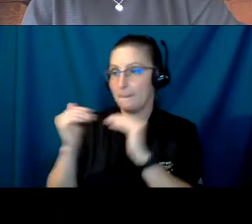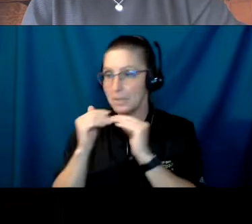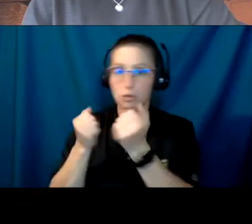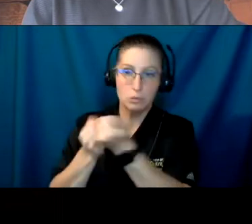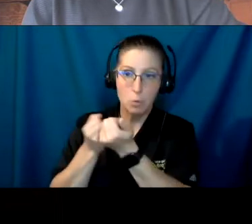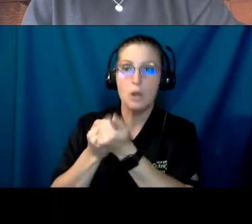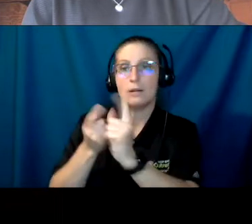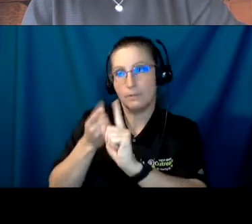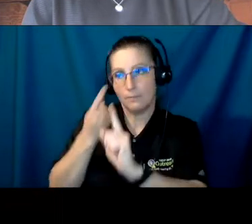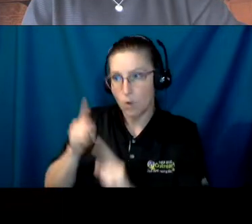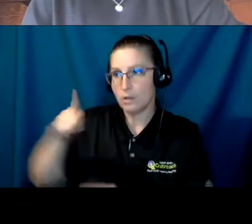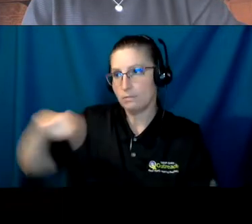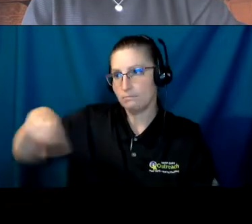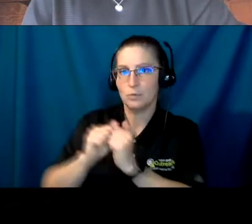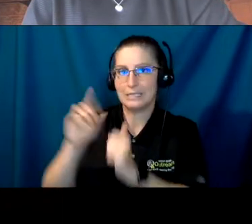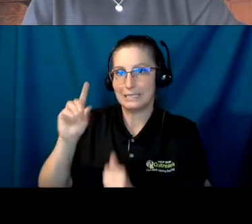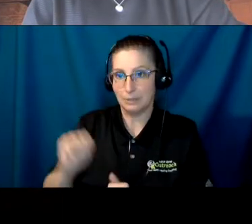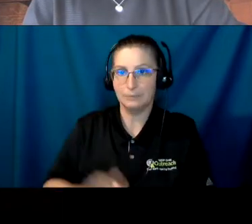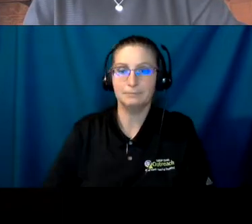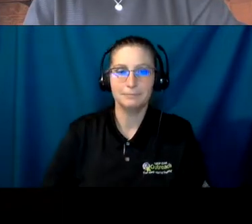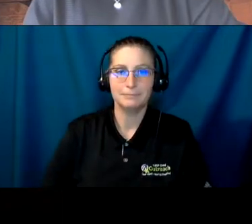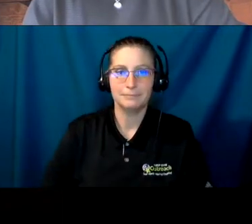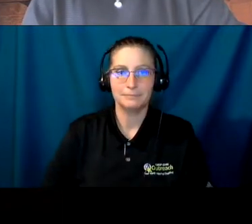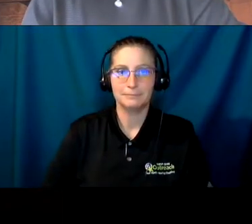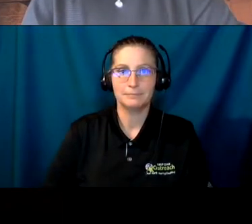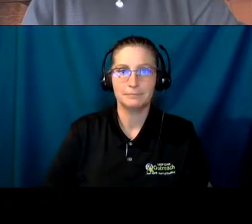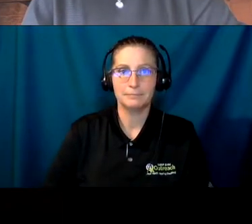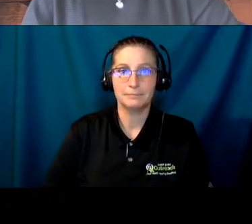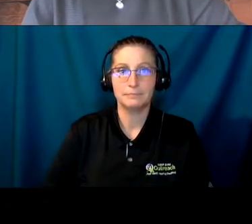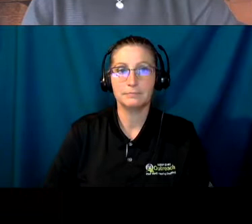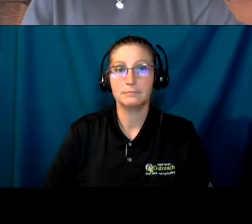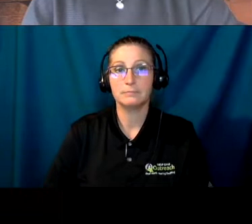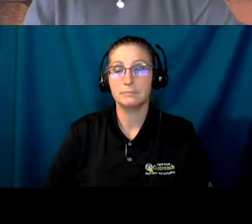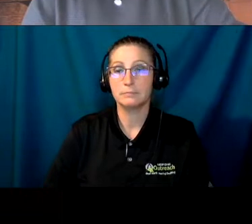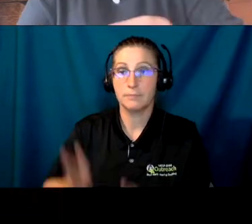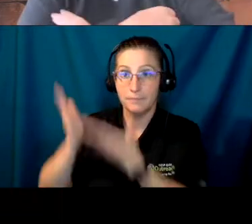that out if you're interested in learning more. But what this made Kayla and I think